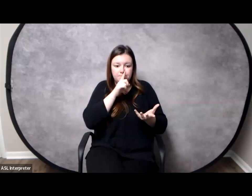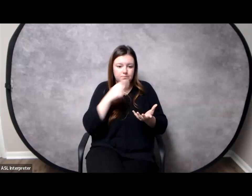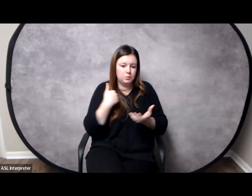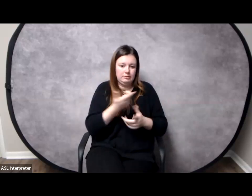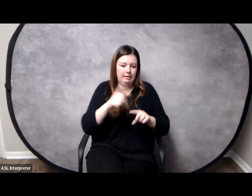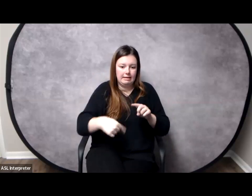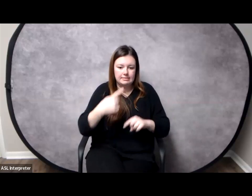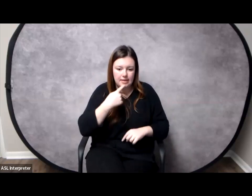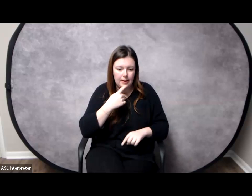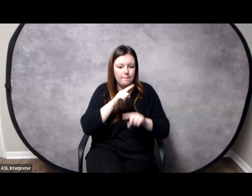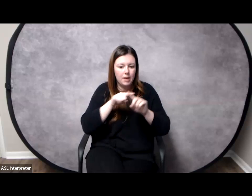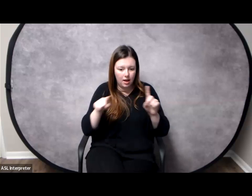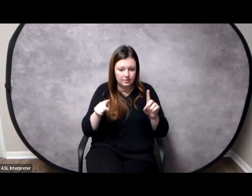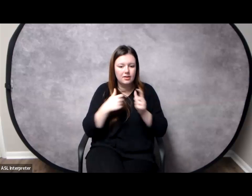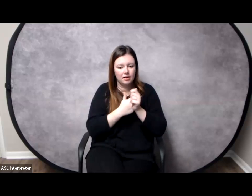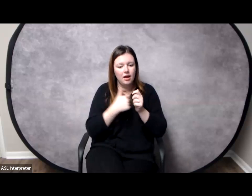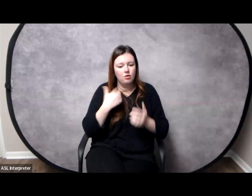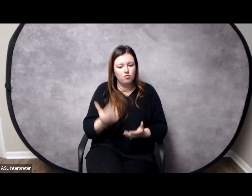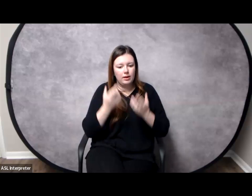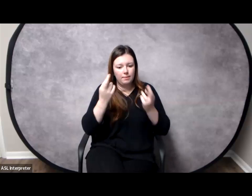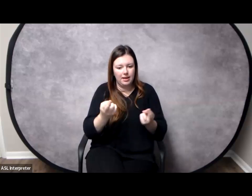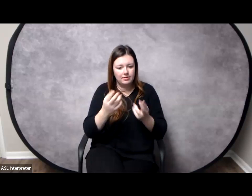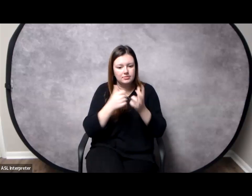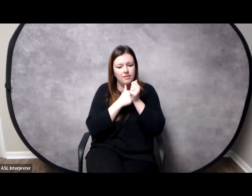best projection of what we're doing on the rule making front.